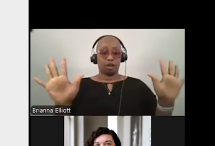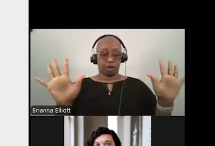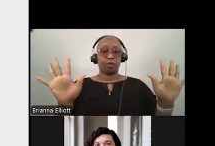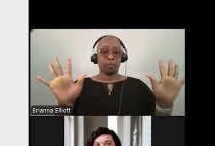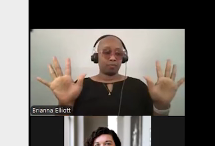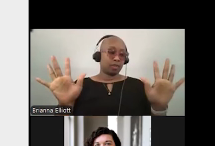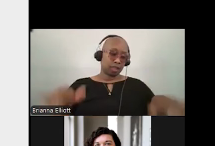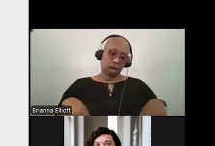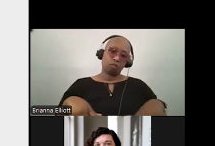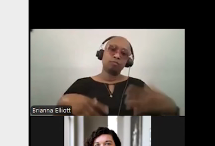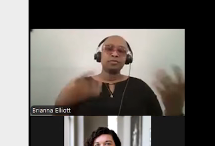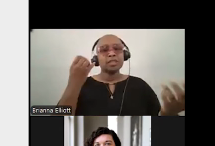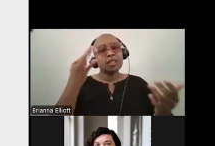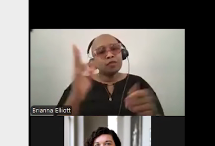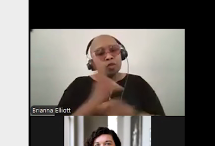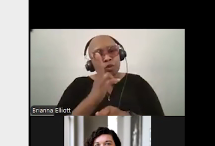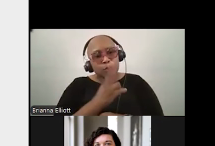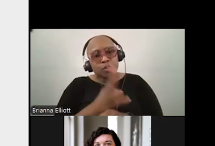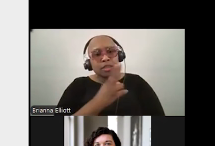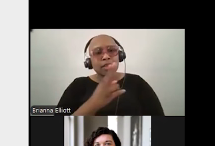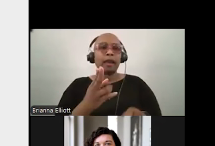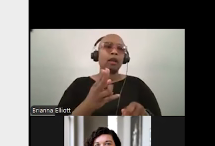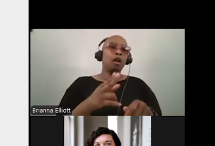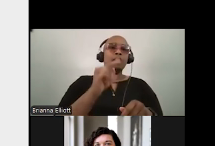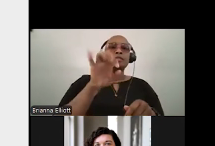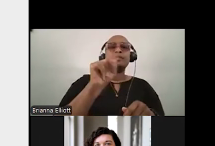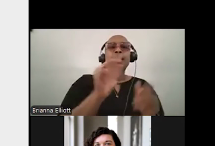something like a textbook or an article that you didn't write, there's not much you can do